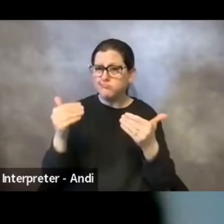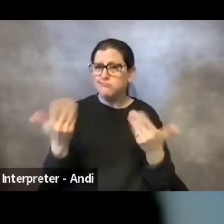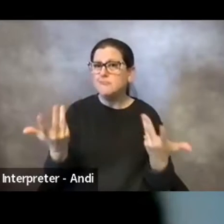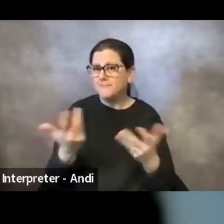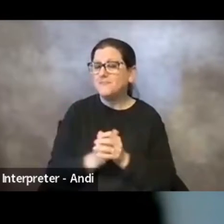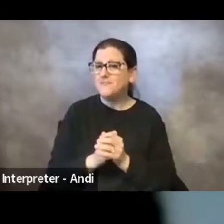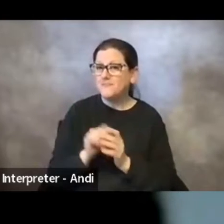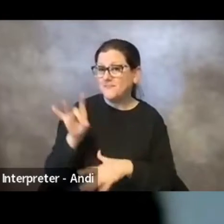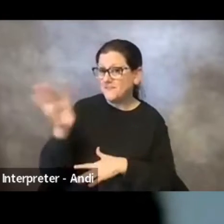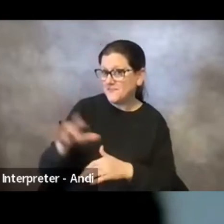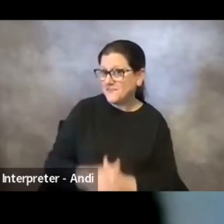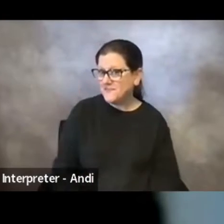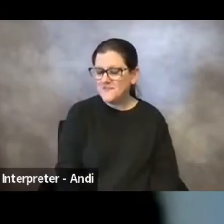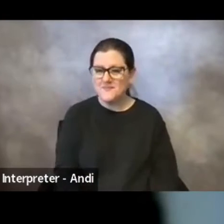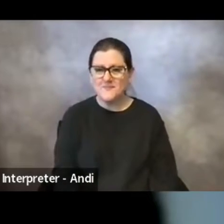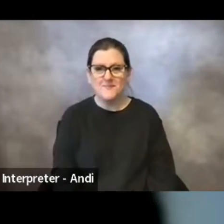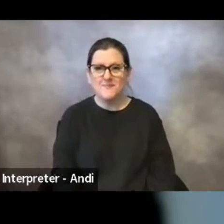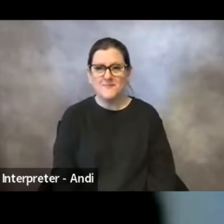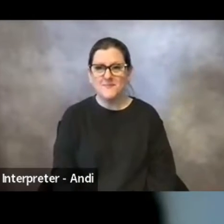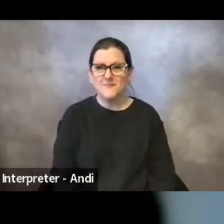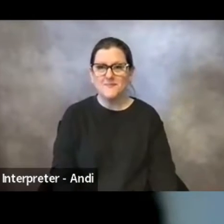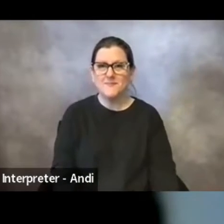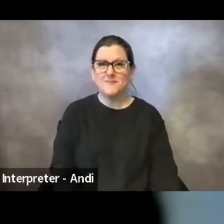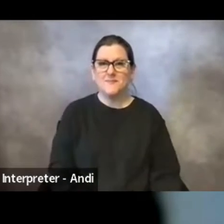all I would say. Thank you, Tracy that